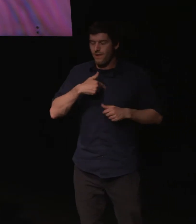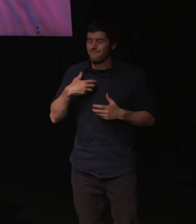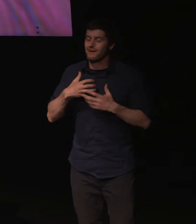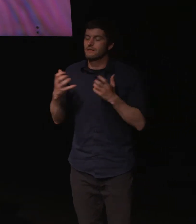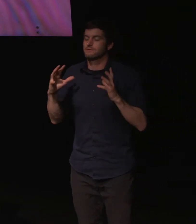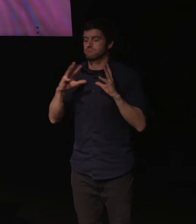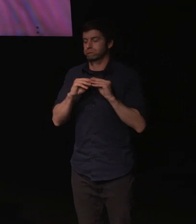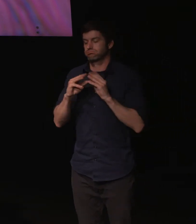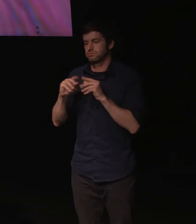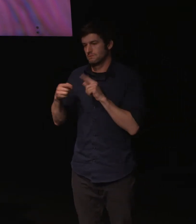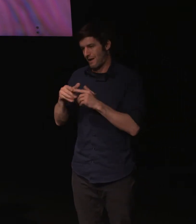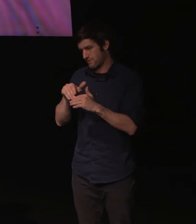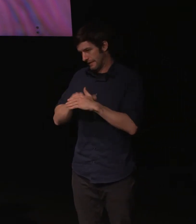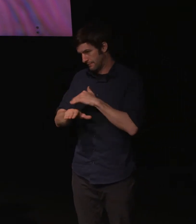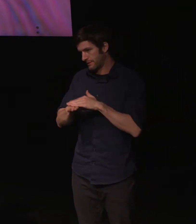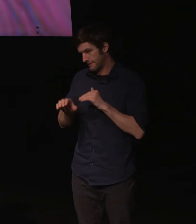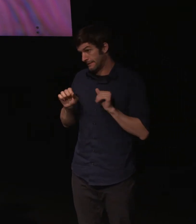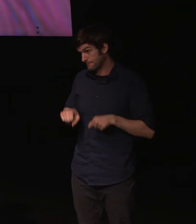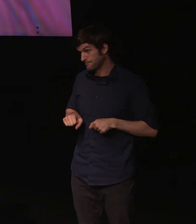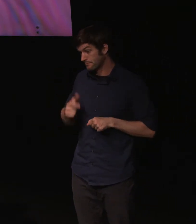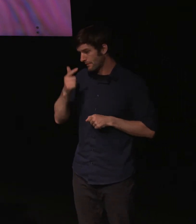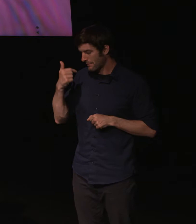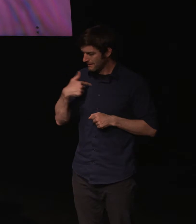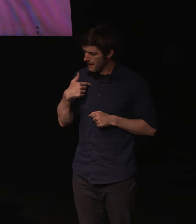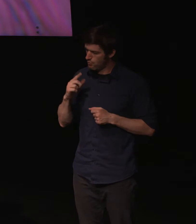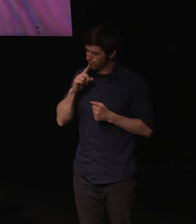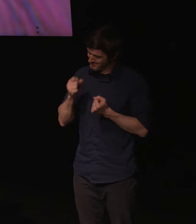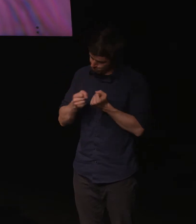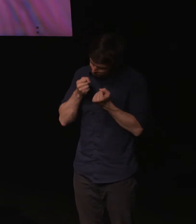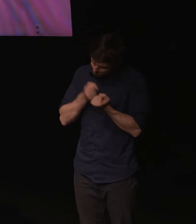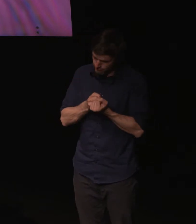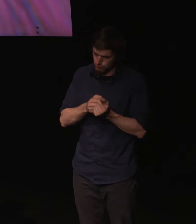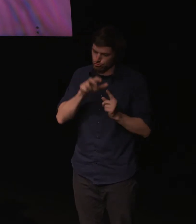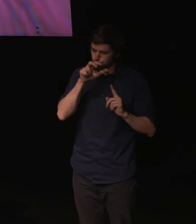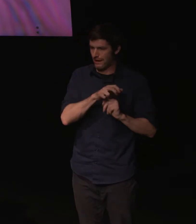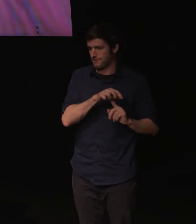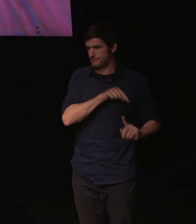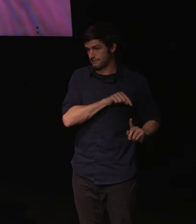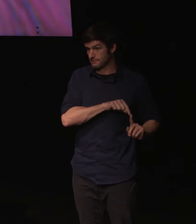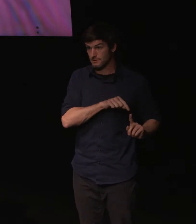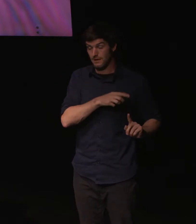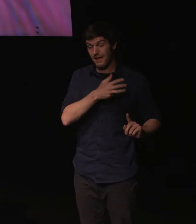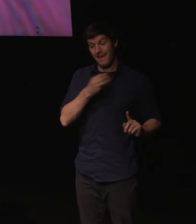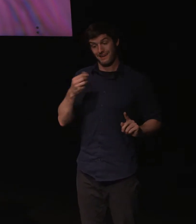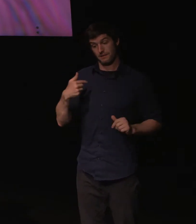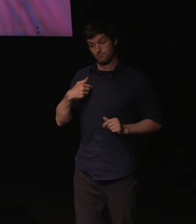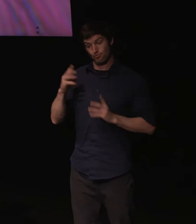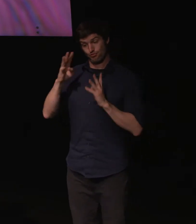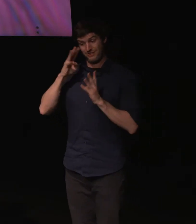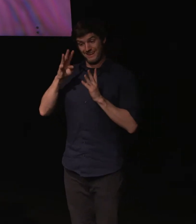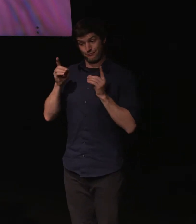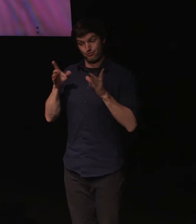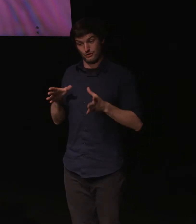because I'm really championing it around the studio. And being creative director, what I say goes, so if they... AUDIENCE LAUGHS